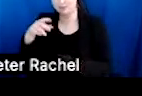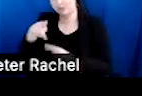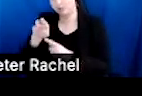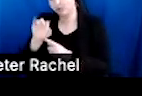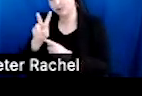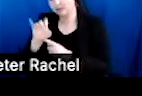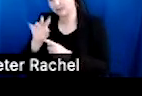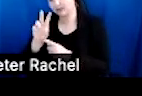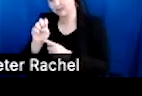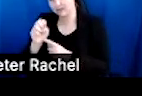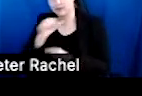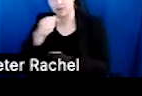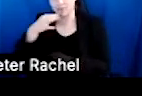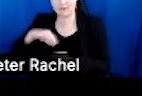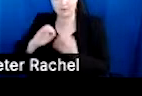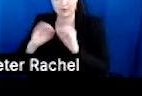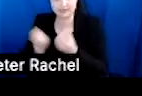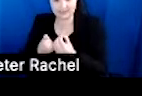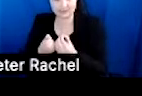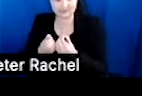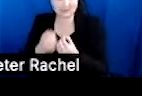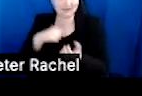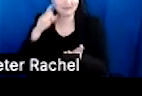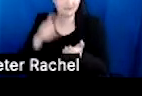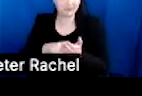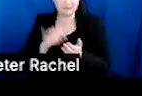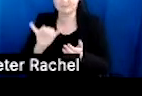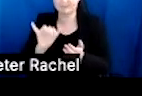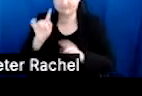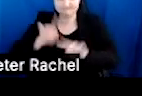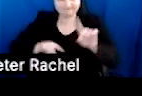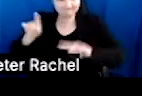how similar dynamics are across these workplaces and museums, which are also non-profits.